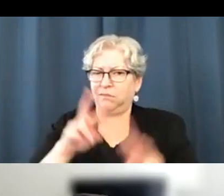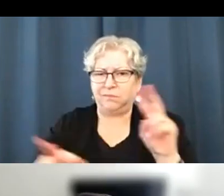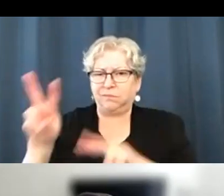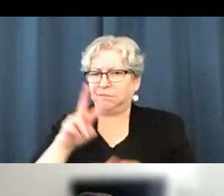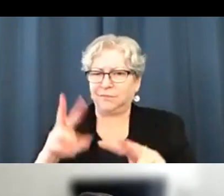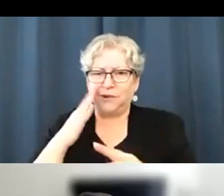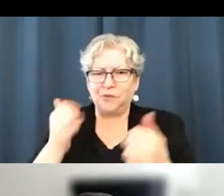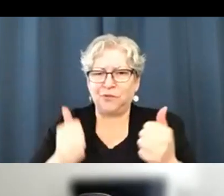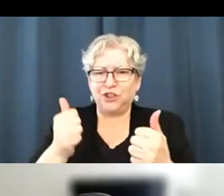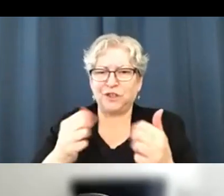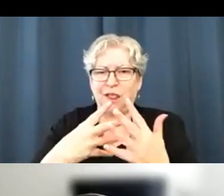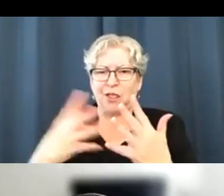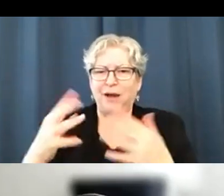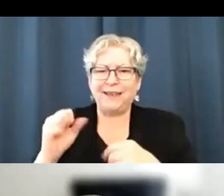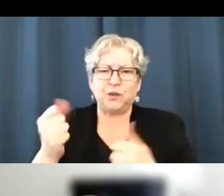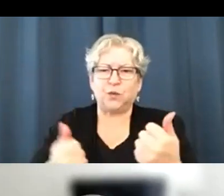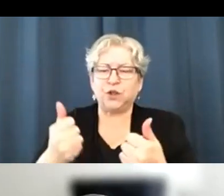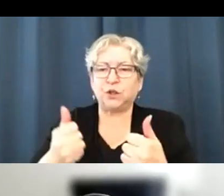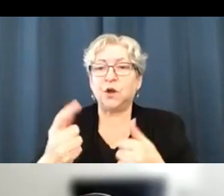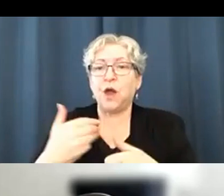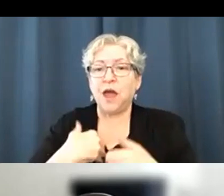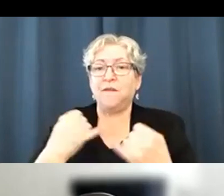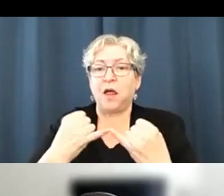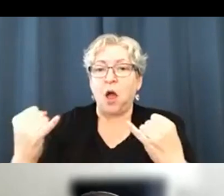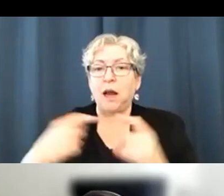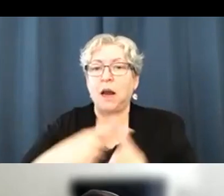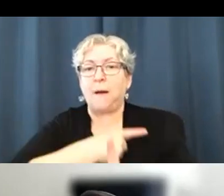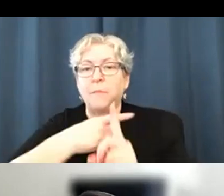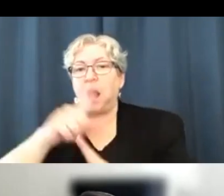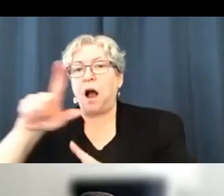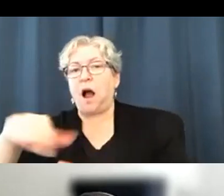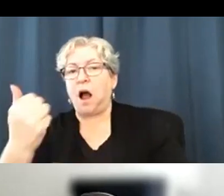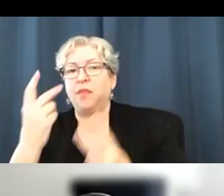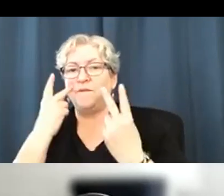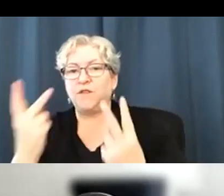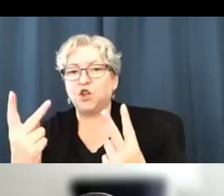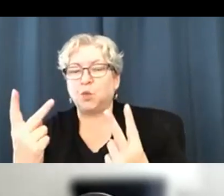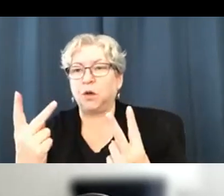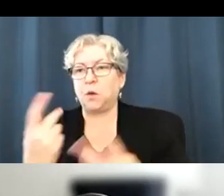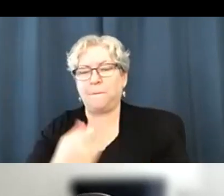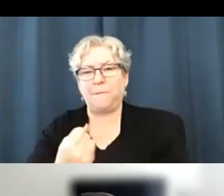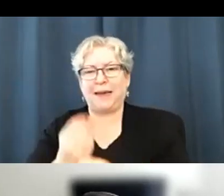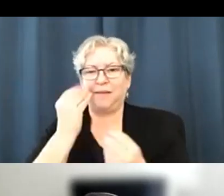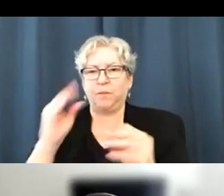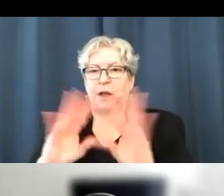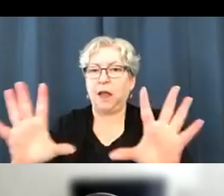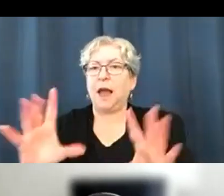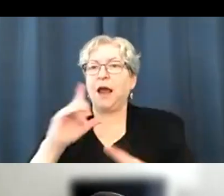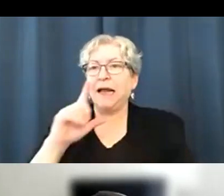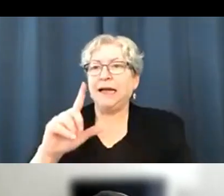but if you have color plus some other kinds of visual distinguishing information, so shapes or textures,